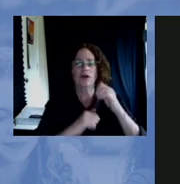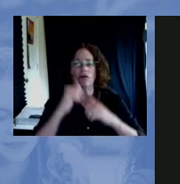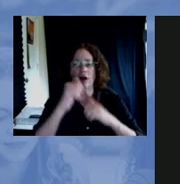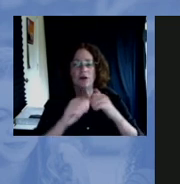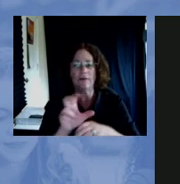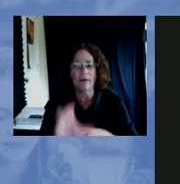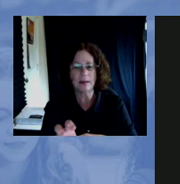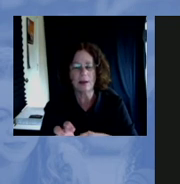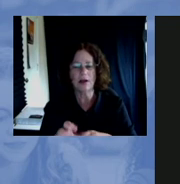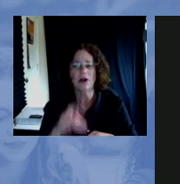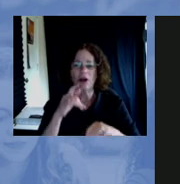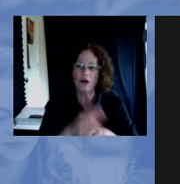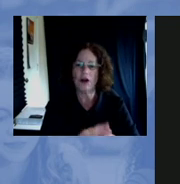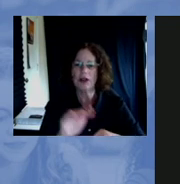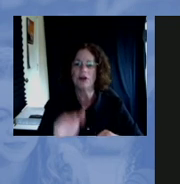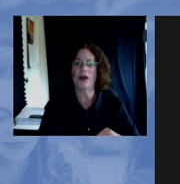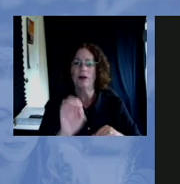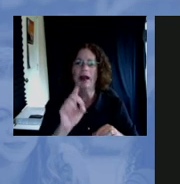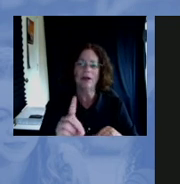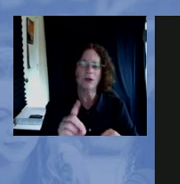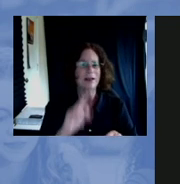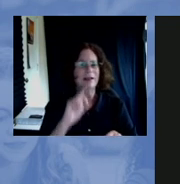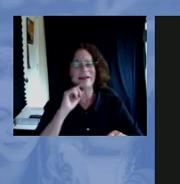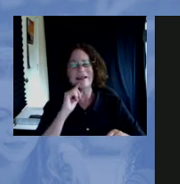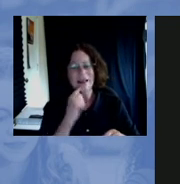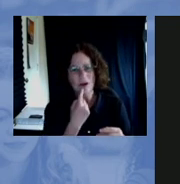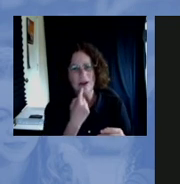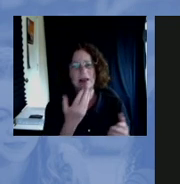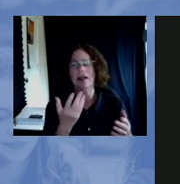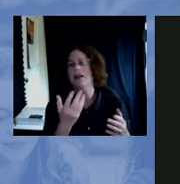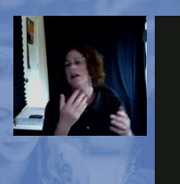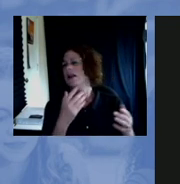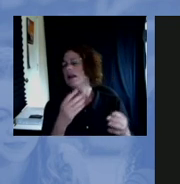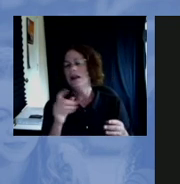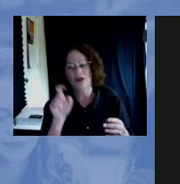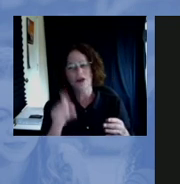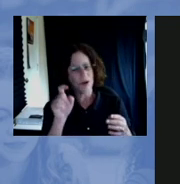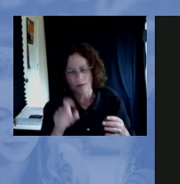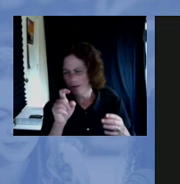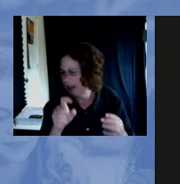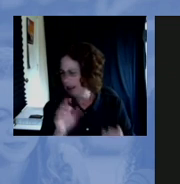EDUCATION IS SERIOUSLY AND SIGNIFICANTLY CONCERNED OR ADDRESSED AND CONSIDERED.